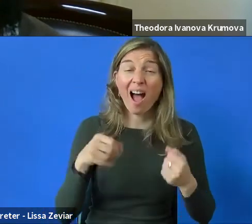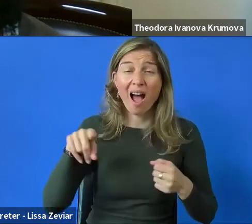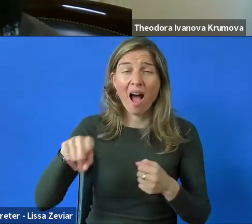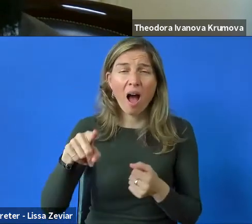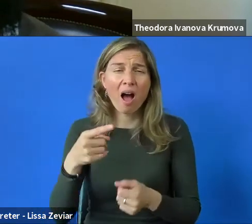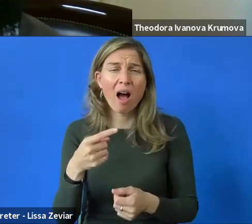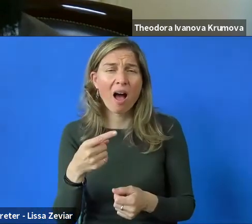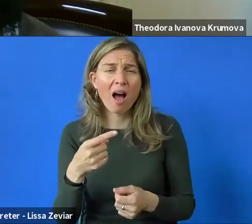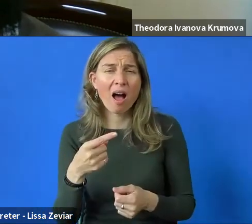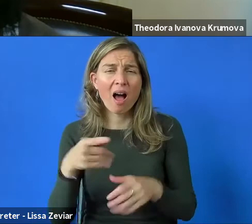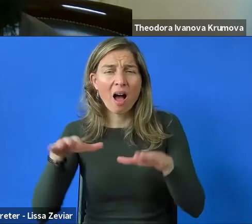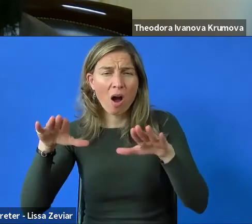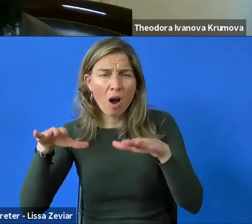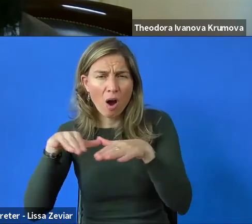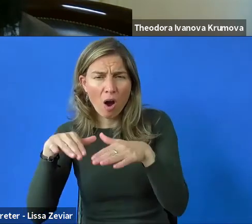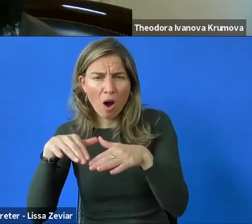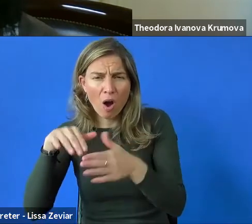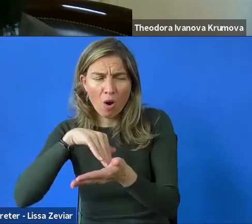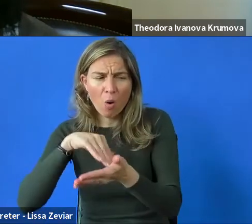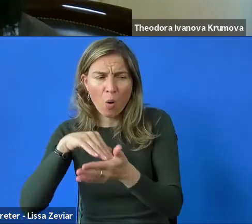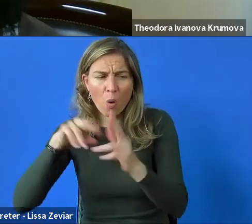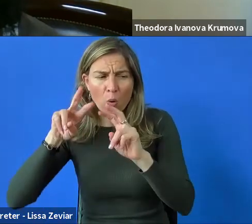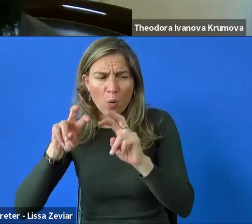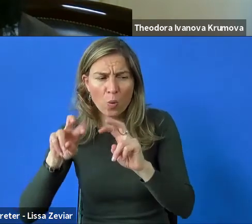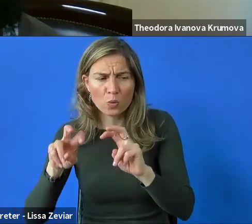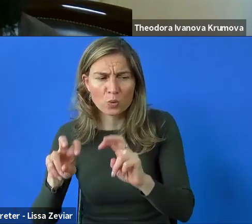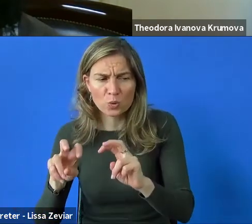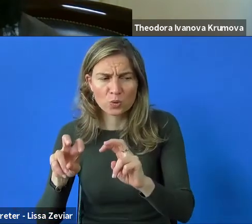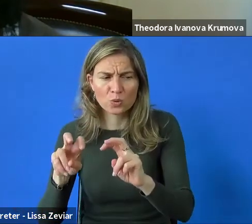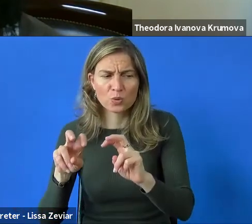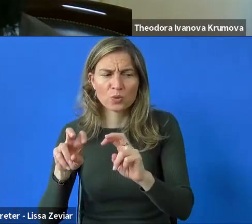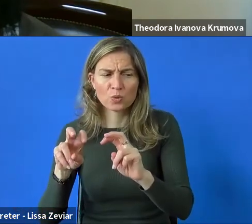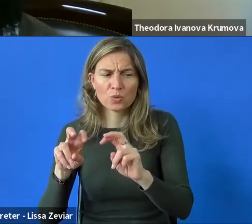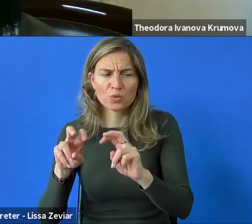and the gynecologist, she has been a private M.D.,